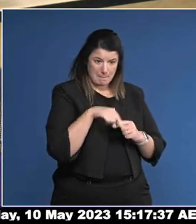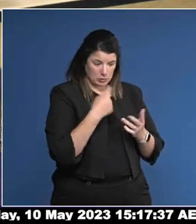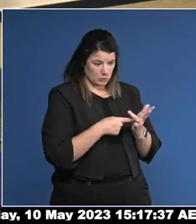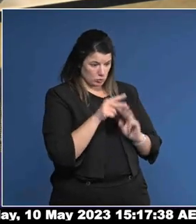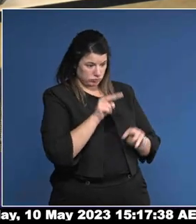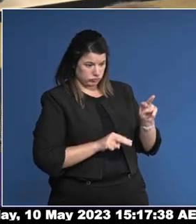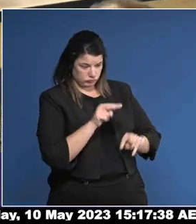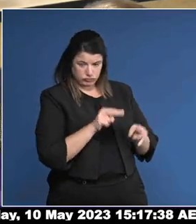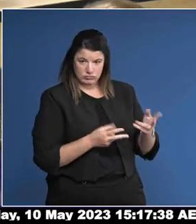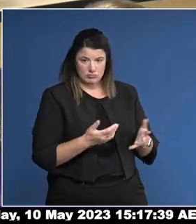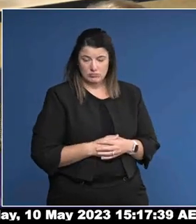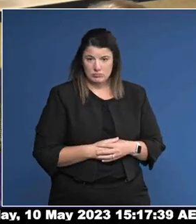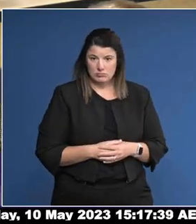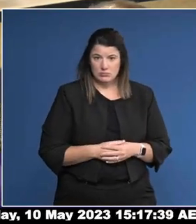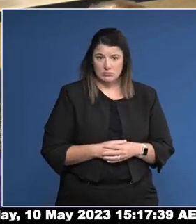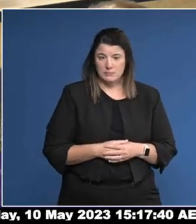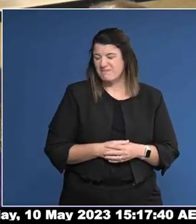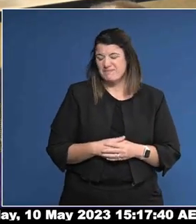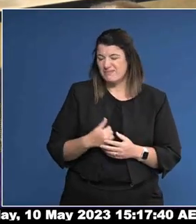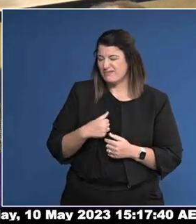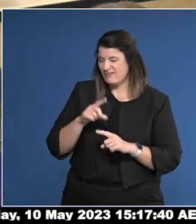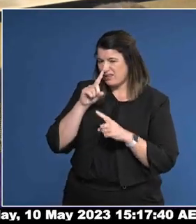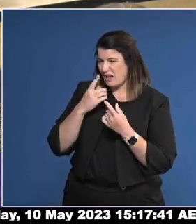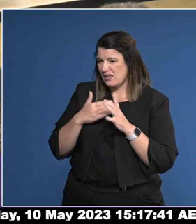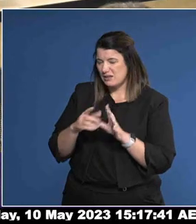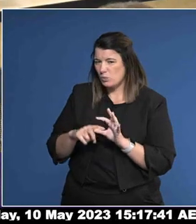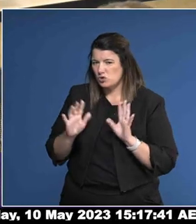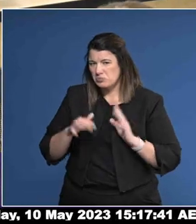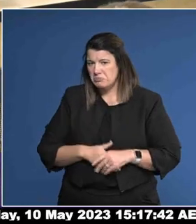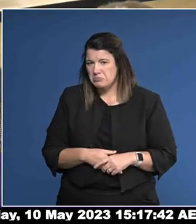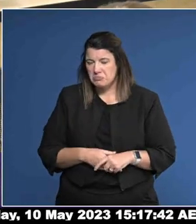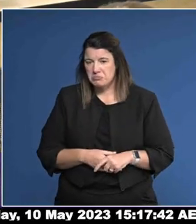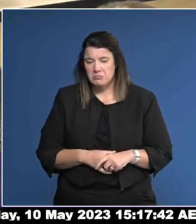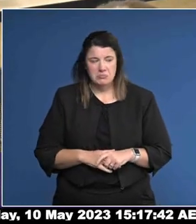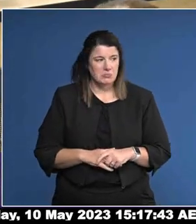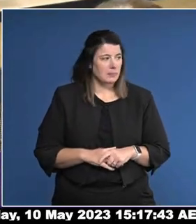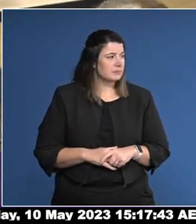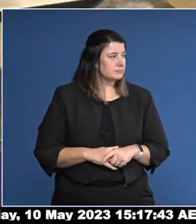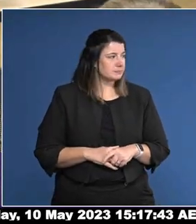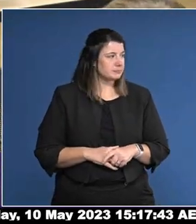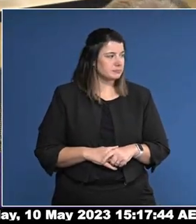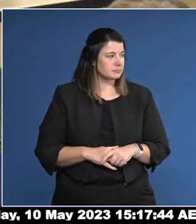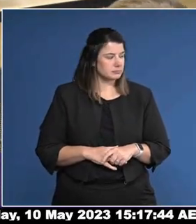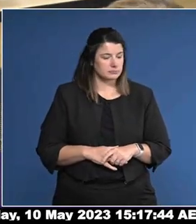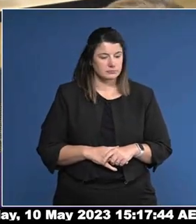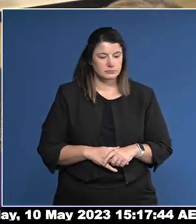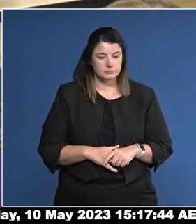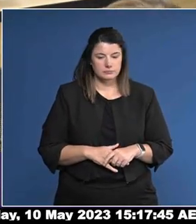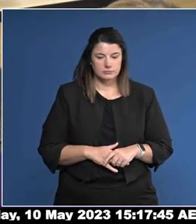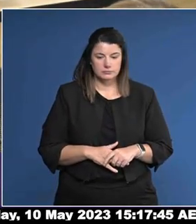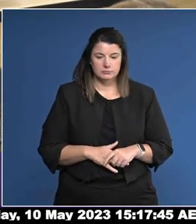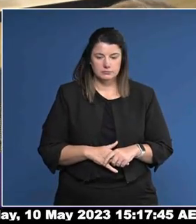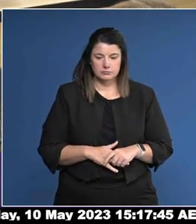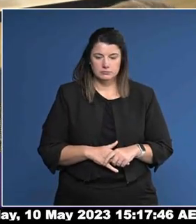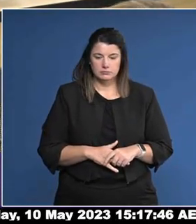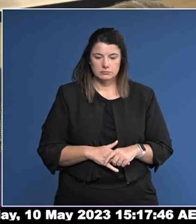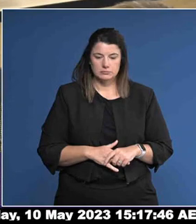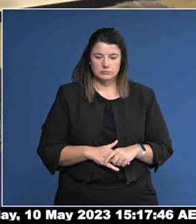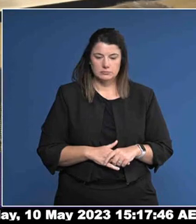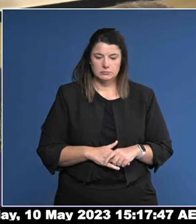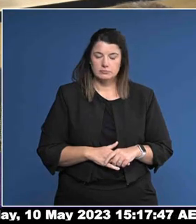In terms, then, of the independent review that was undertaken